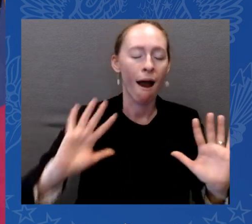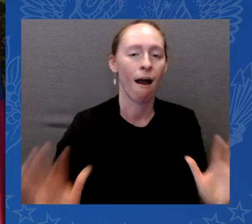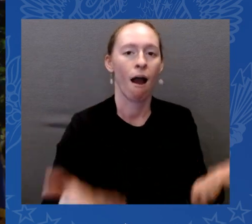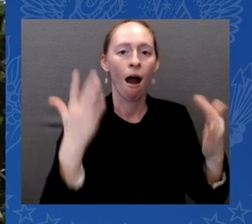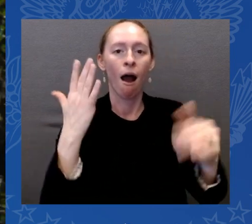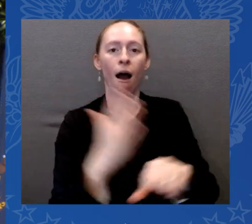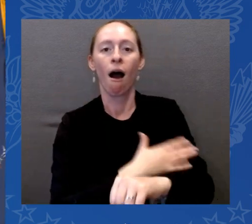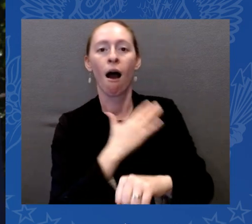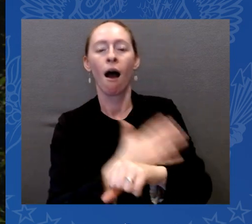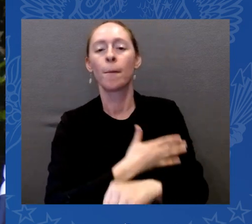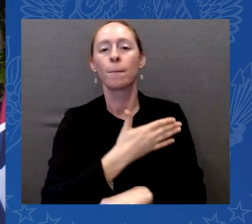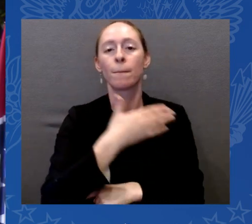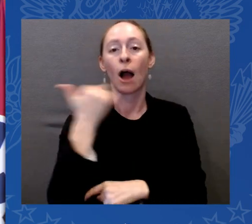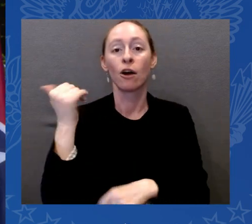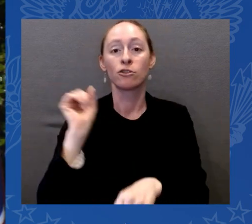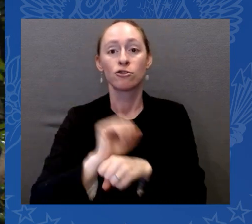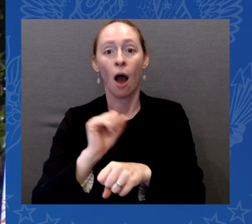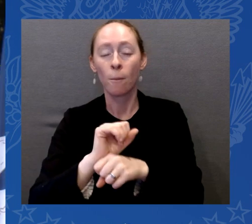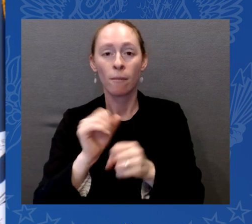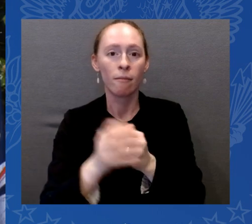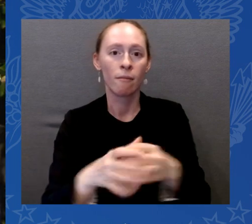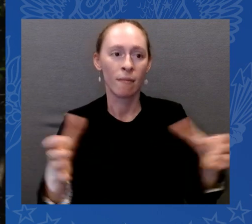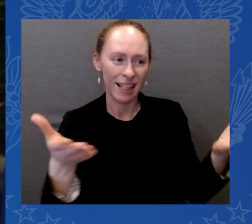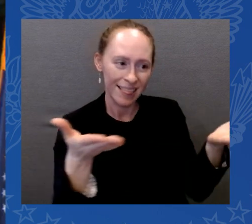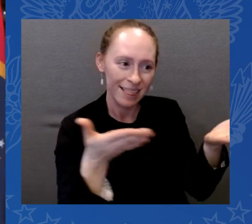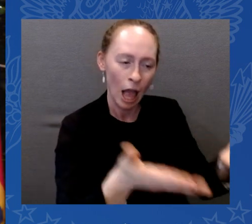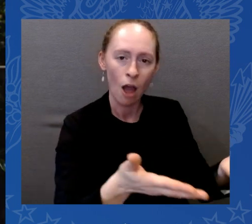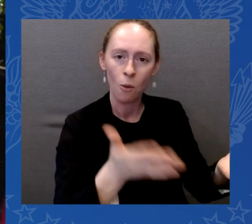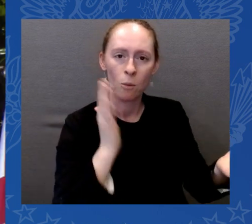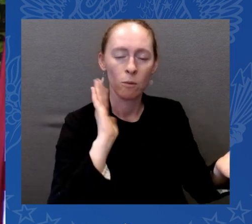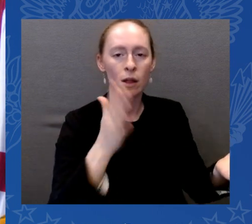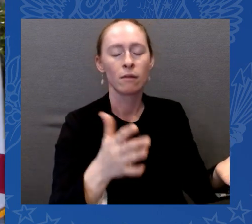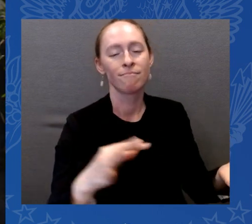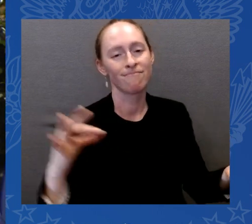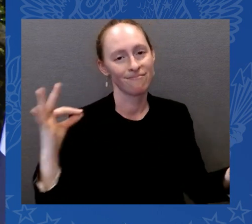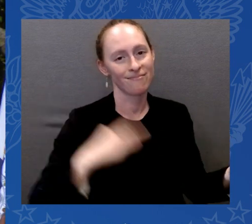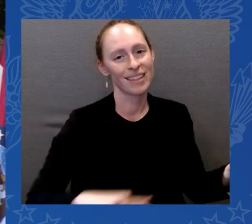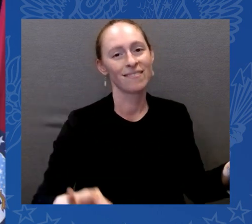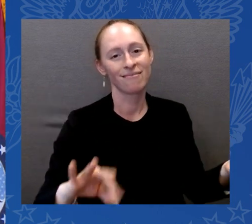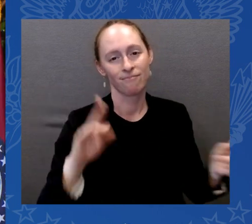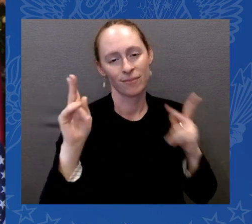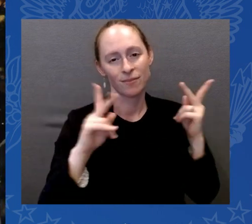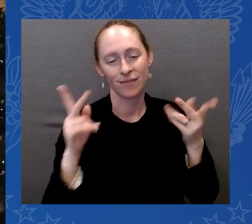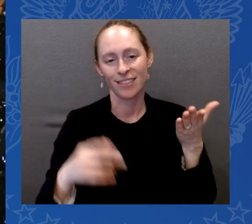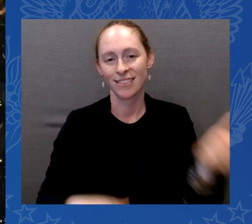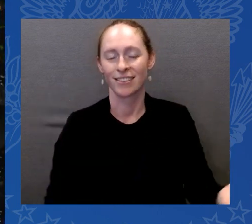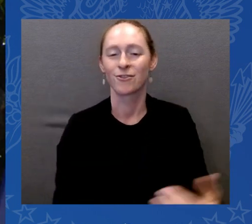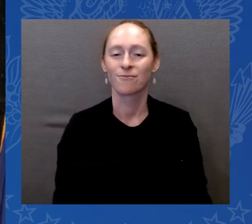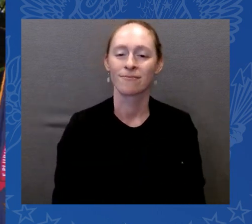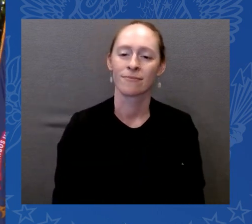And one woman said, "I'm from Delaware. Remember Route 9?" Tommy know what Route 9 is about.